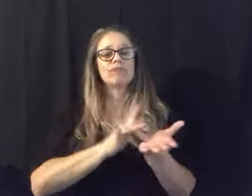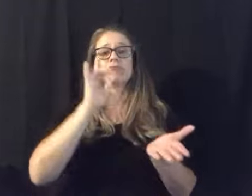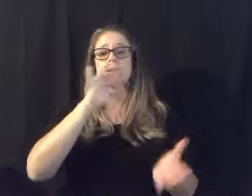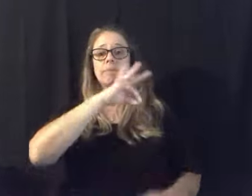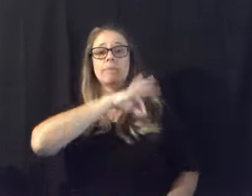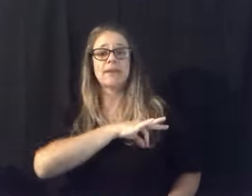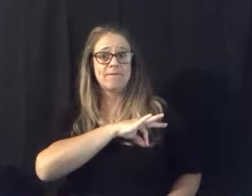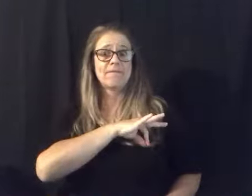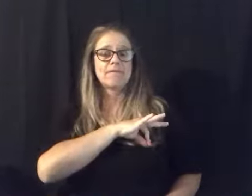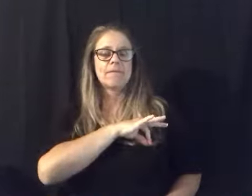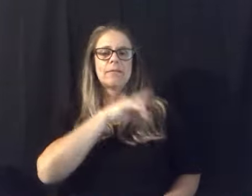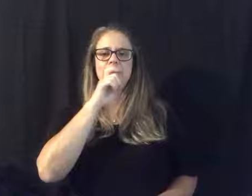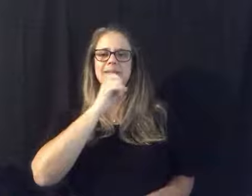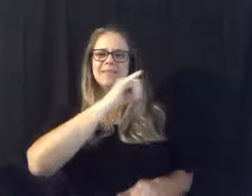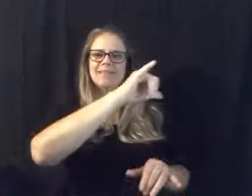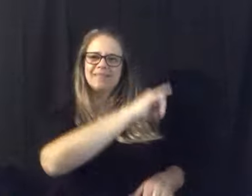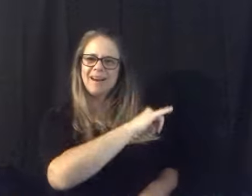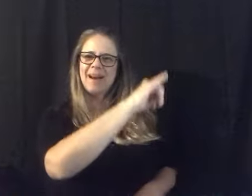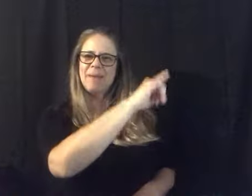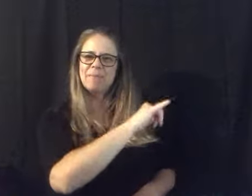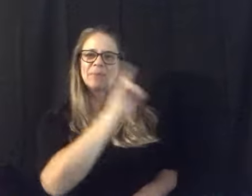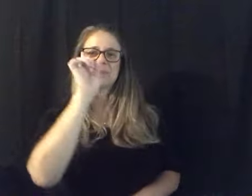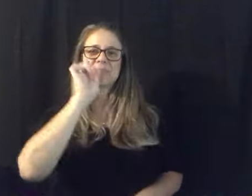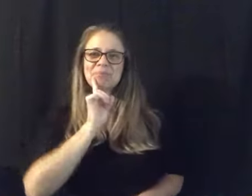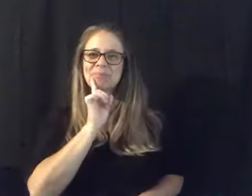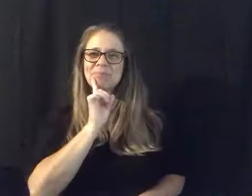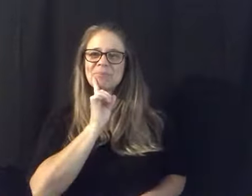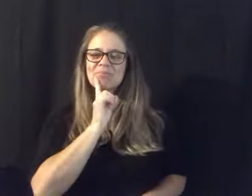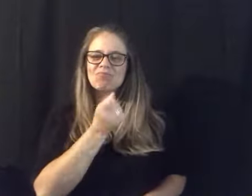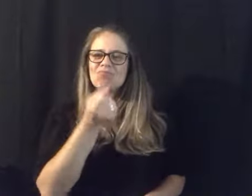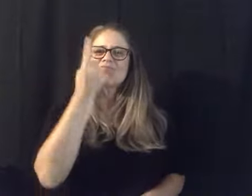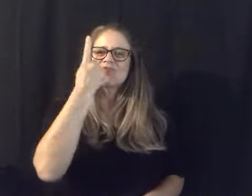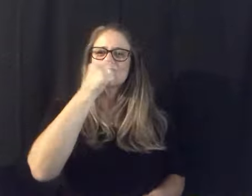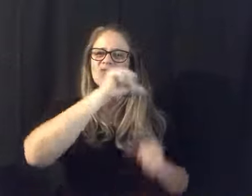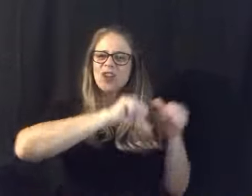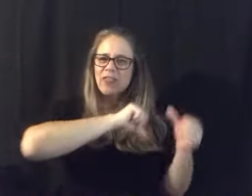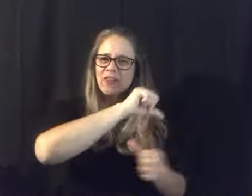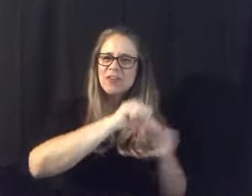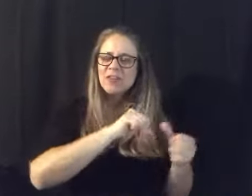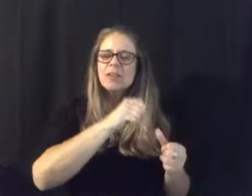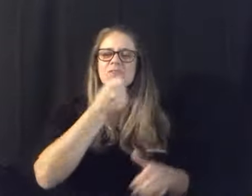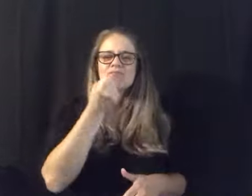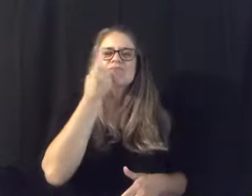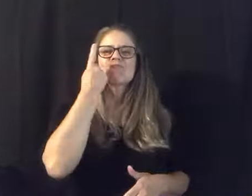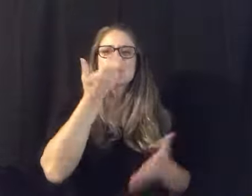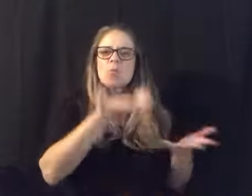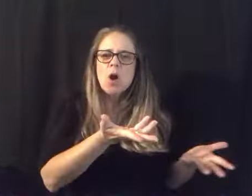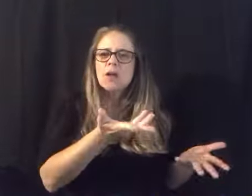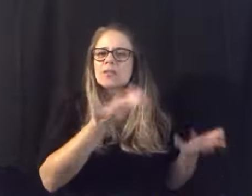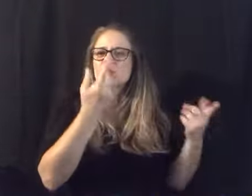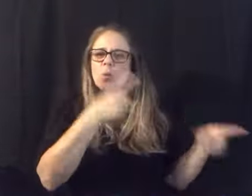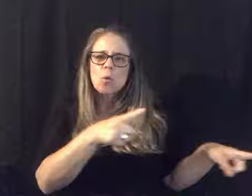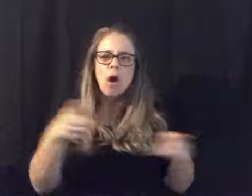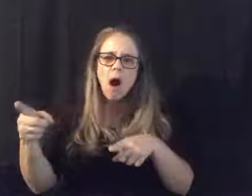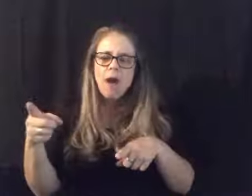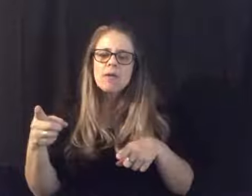a benefit to the Deaf child so the child knows what is going on.